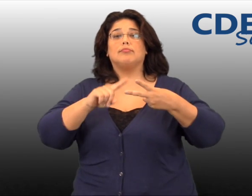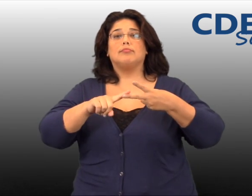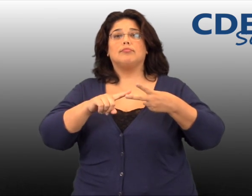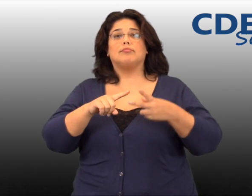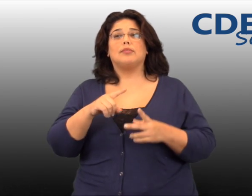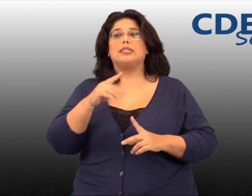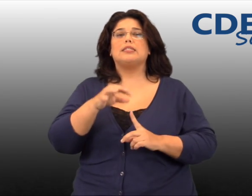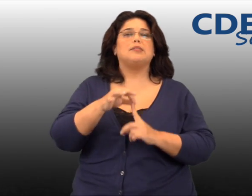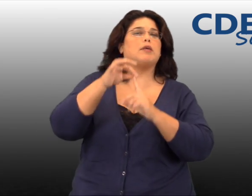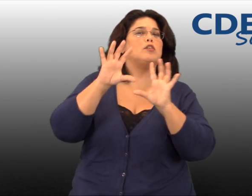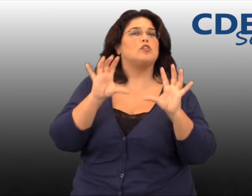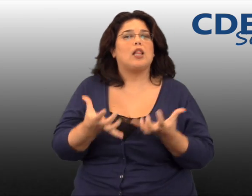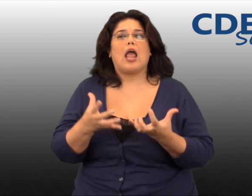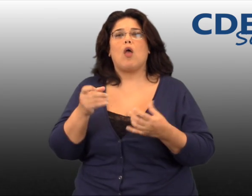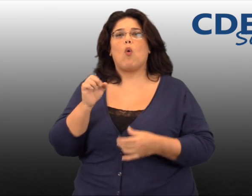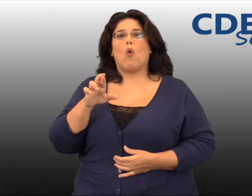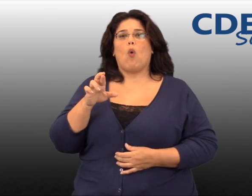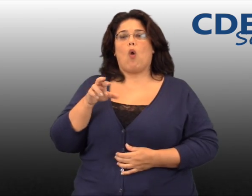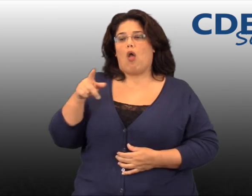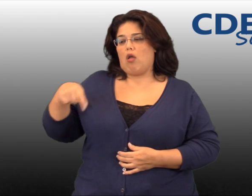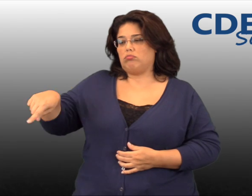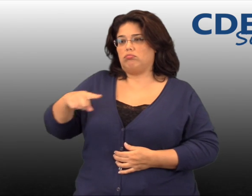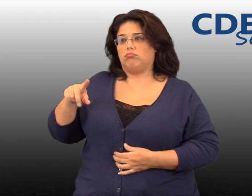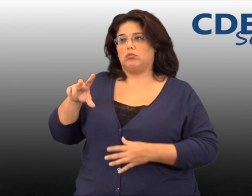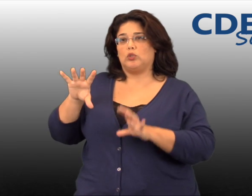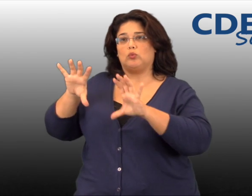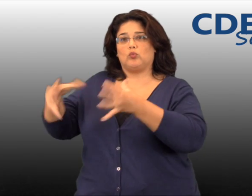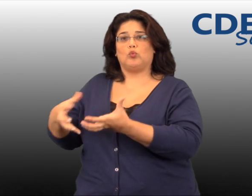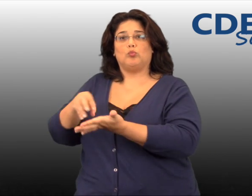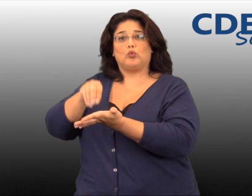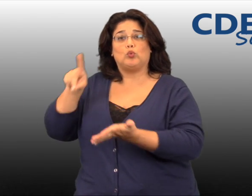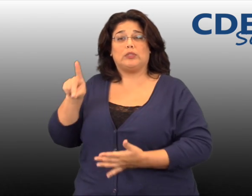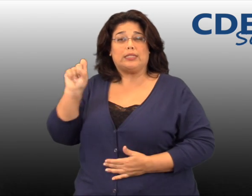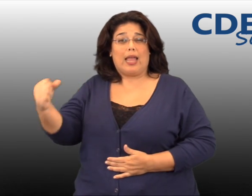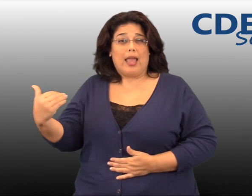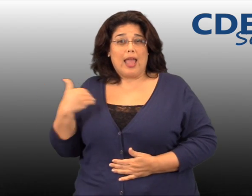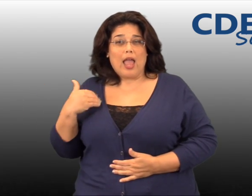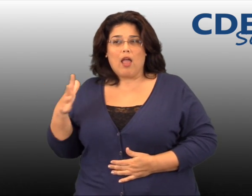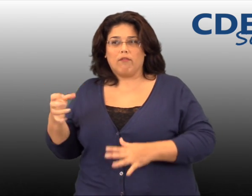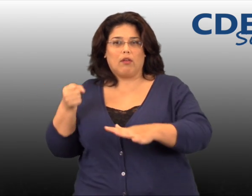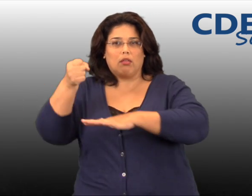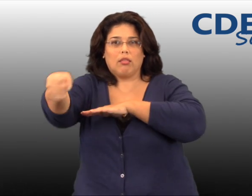who are nondisabled; and (ii) Special classes, or separate schooling